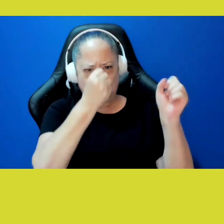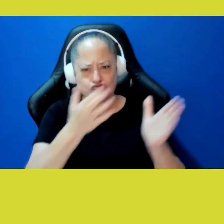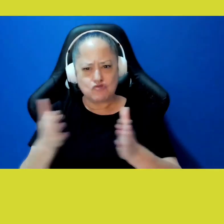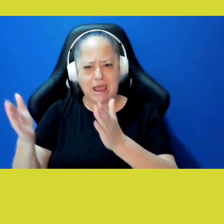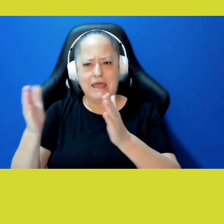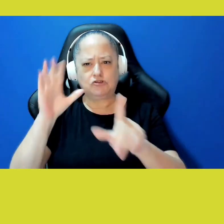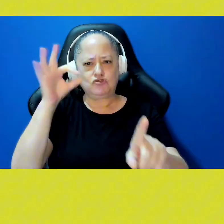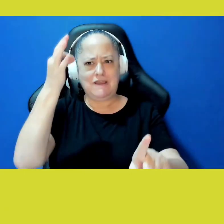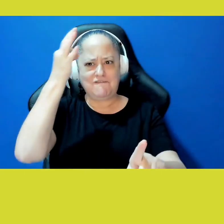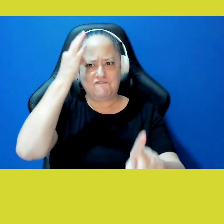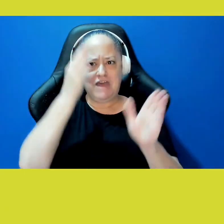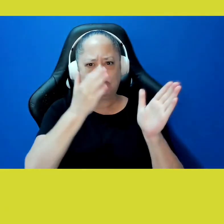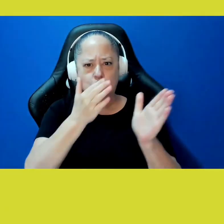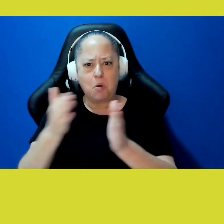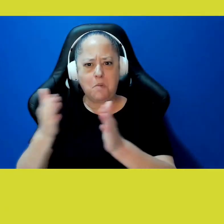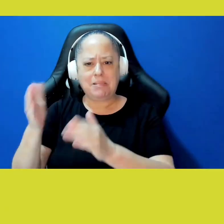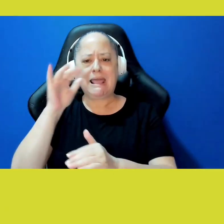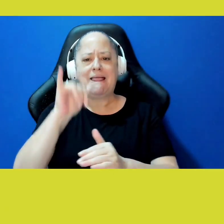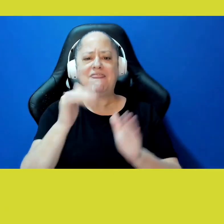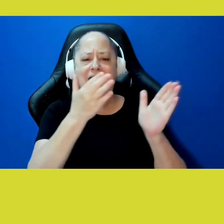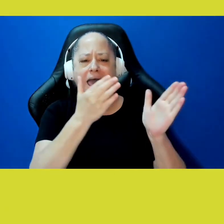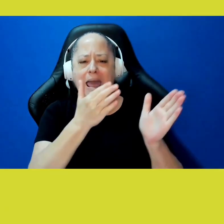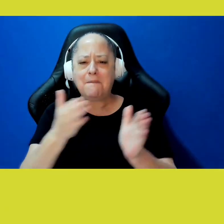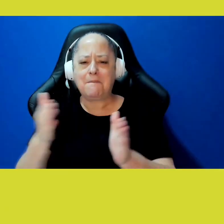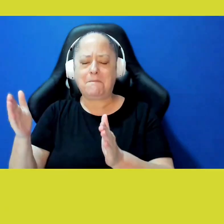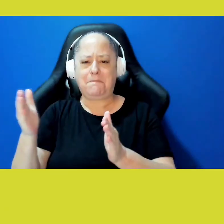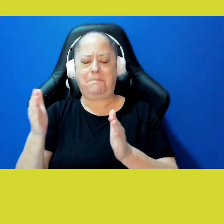That plan drove the federal response for the